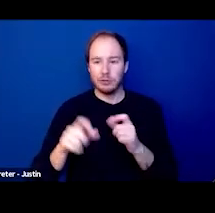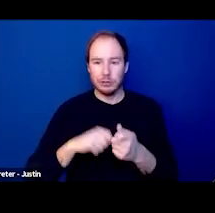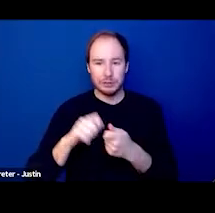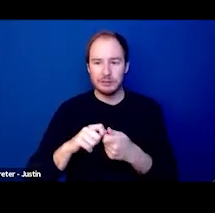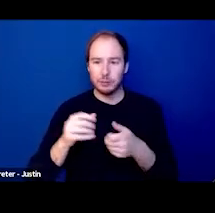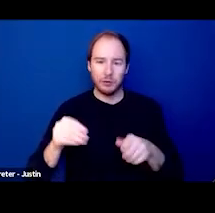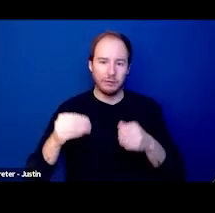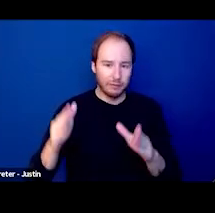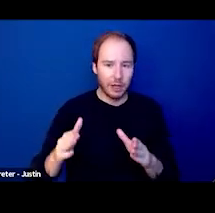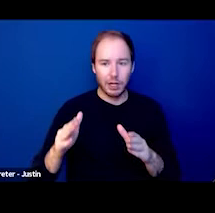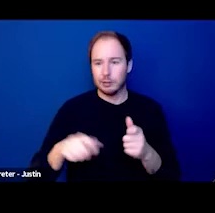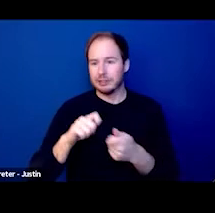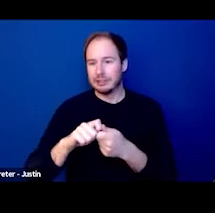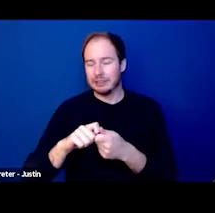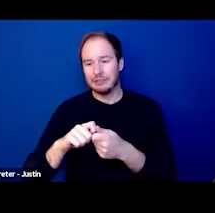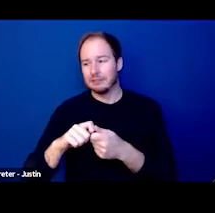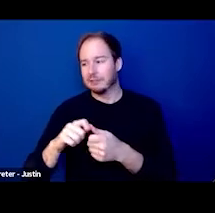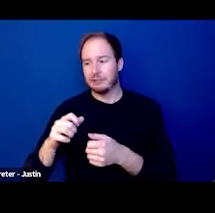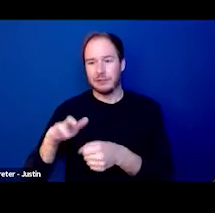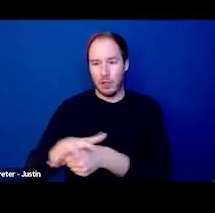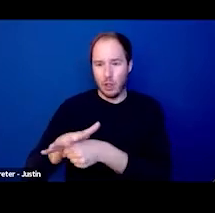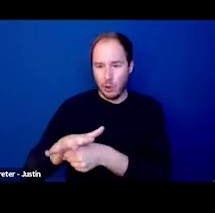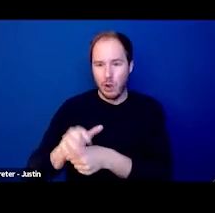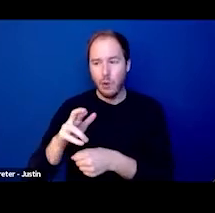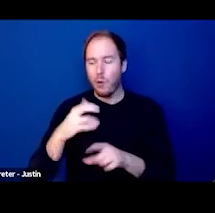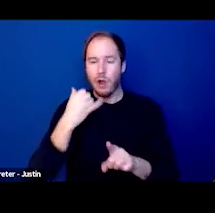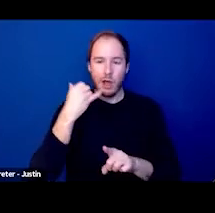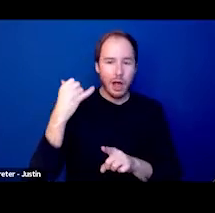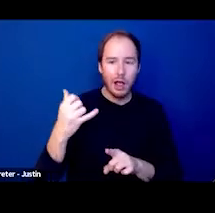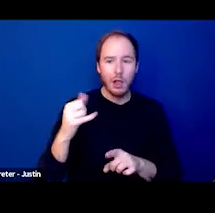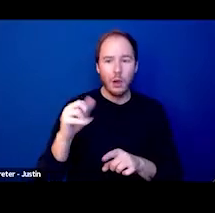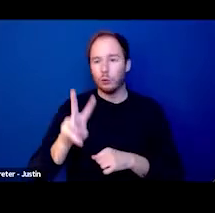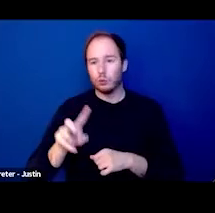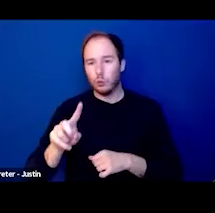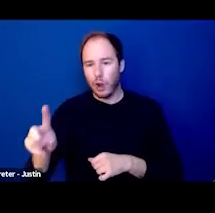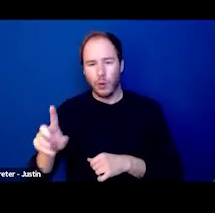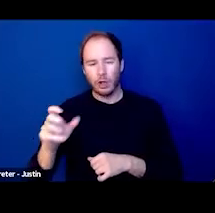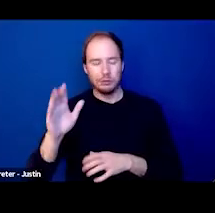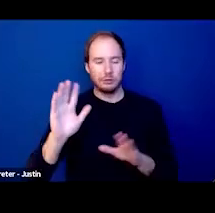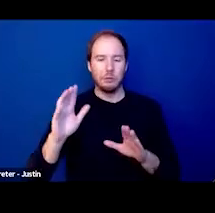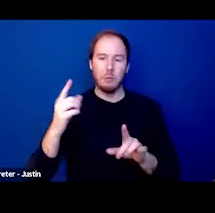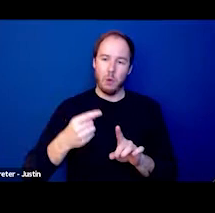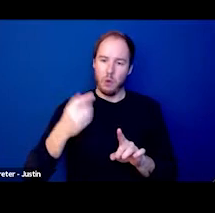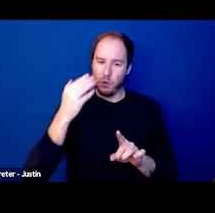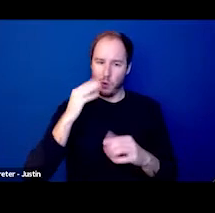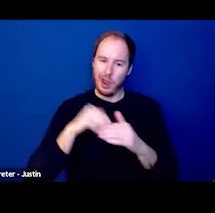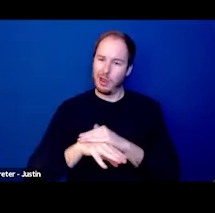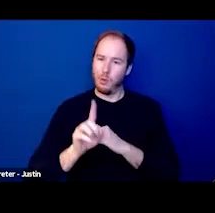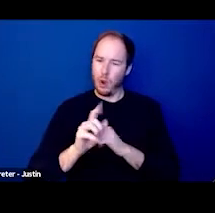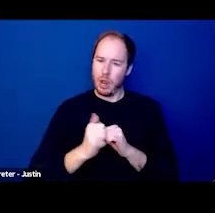or a specific site where assessments are done, if it's that hotline or 211, so just knowing what the entry points are can really help of course facilitate the connection of folks